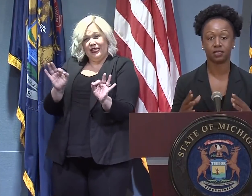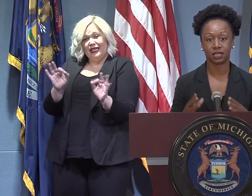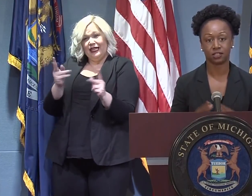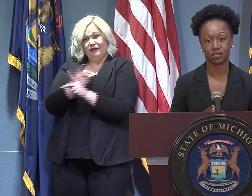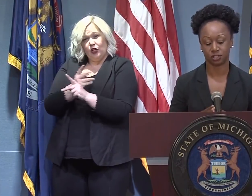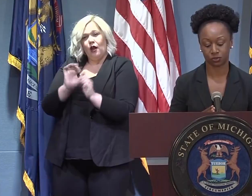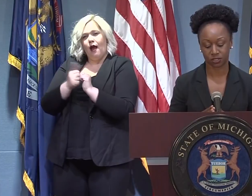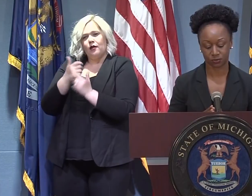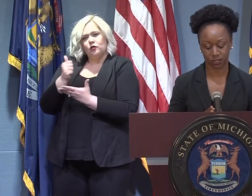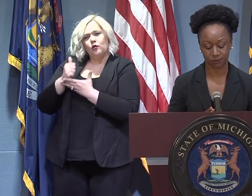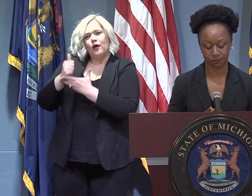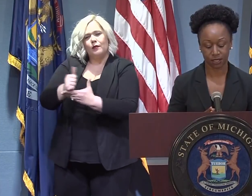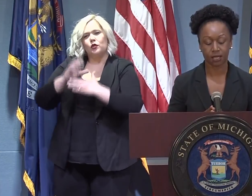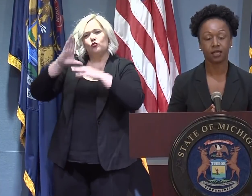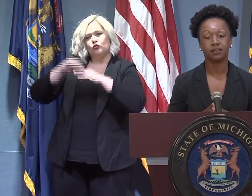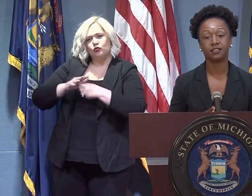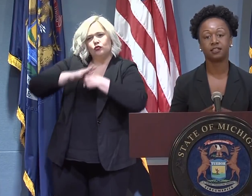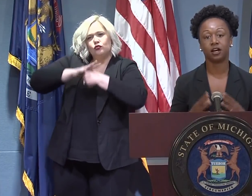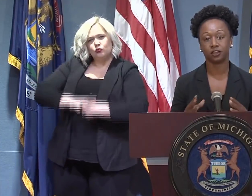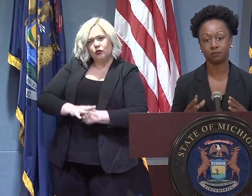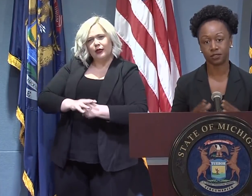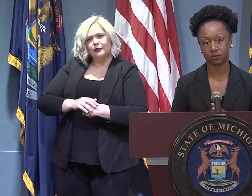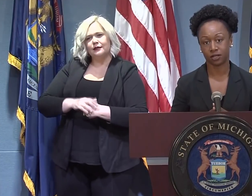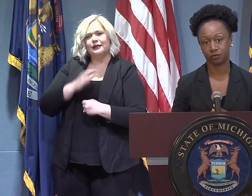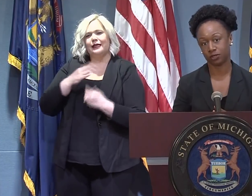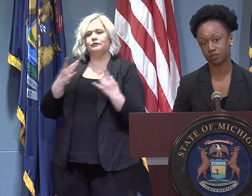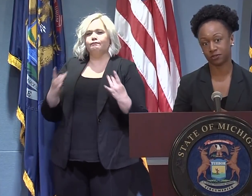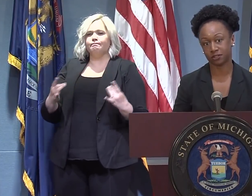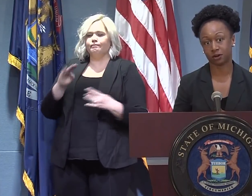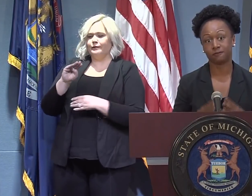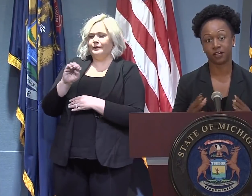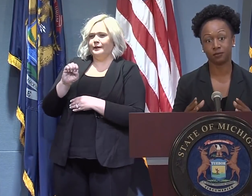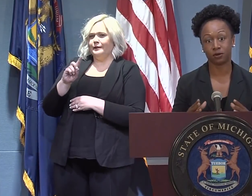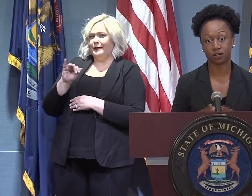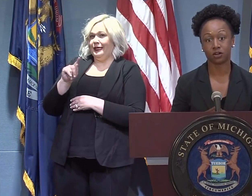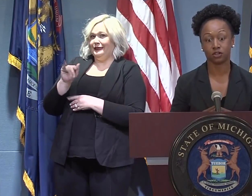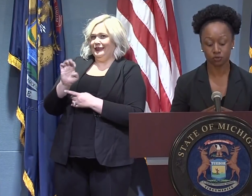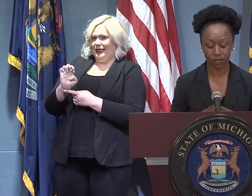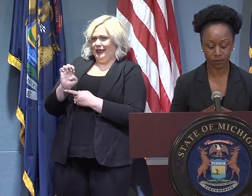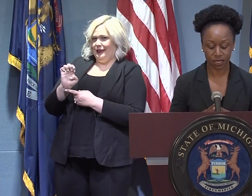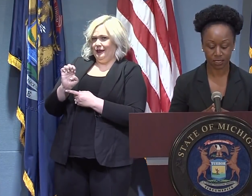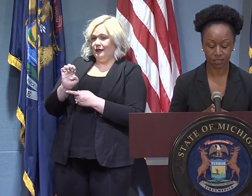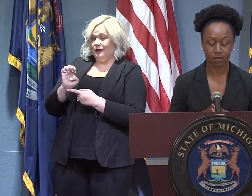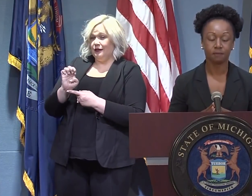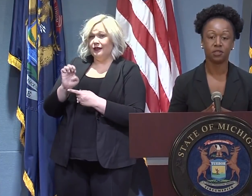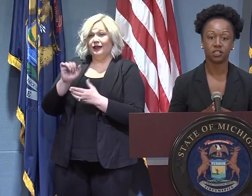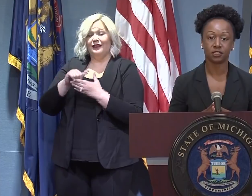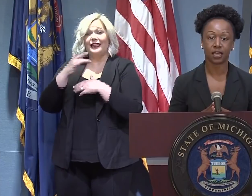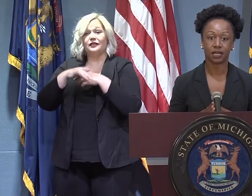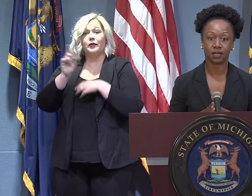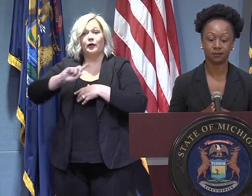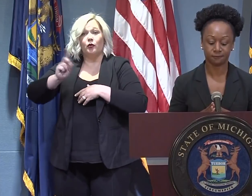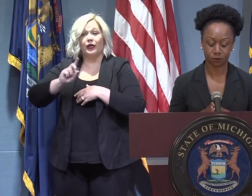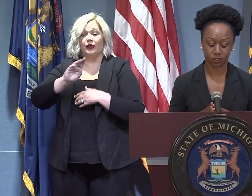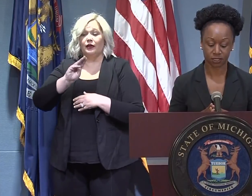WE HAVE PARTNERED WITH HEAD SPACE FOR FREE FOR EVERY MICHIGANDER.